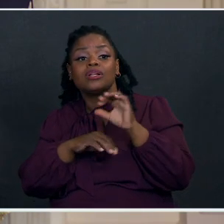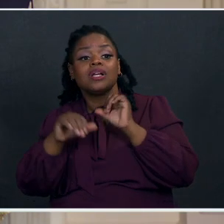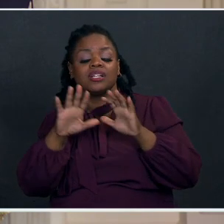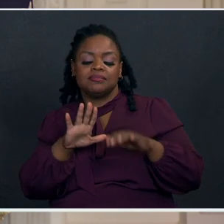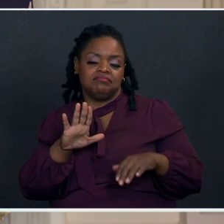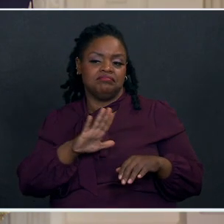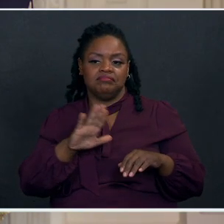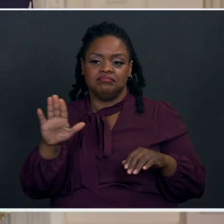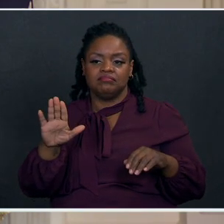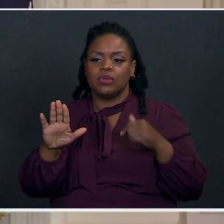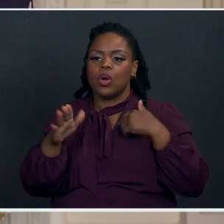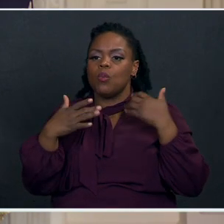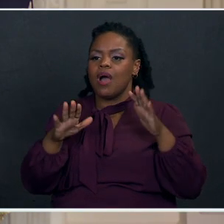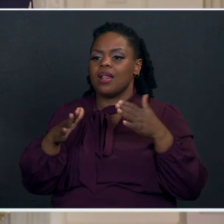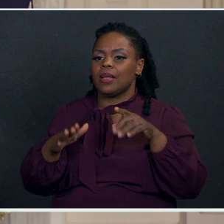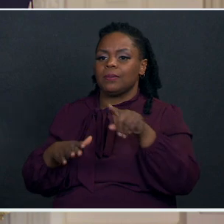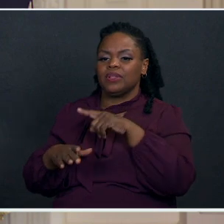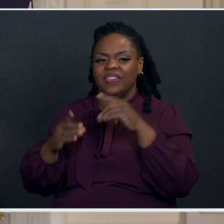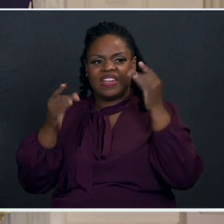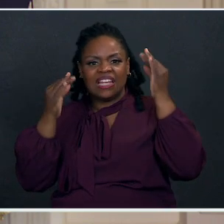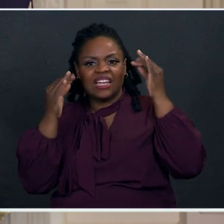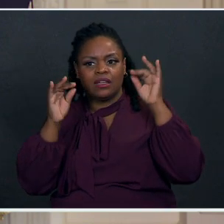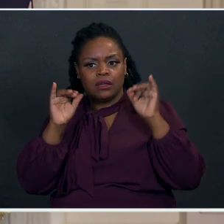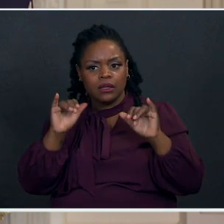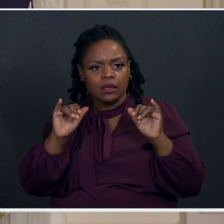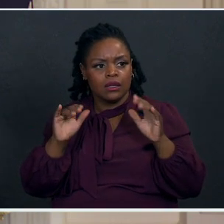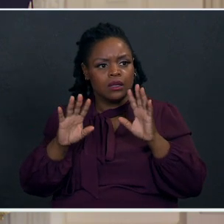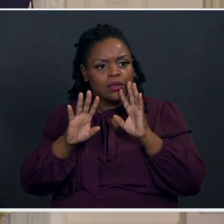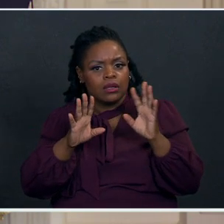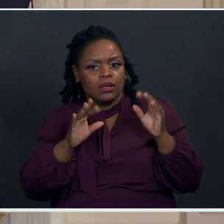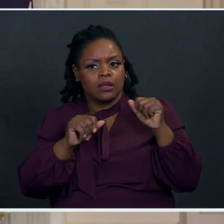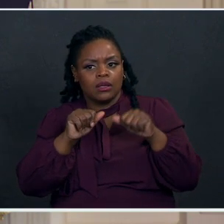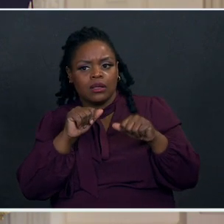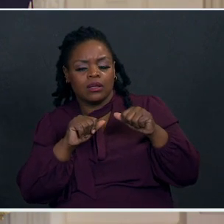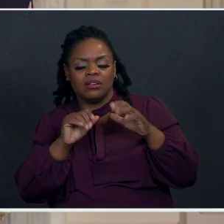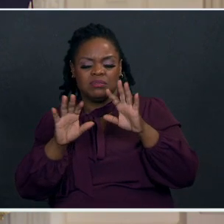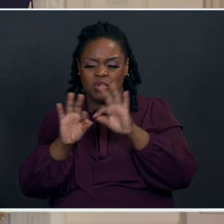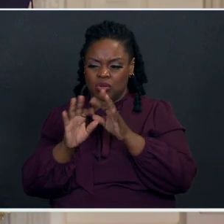and speak freely and directly to me, the Vice President, and the American people.